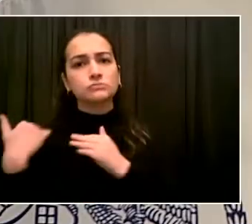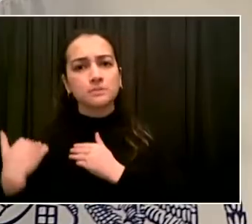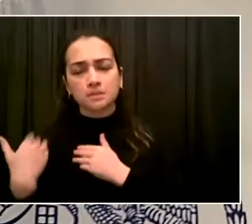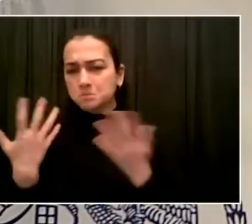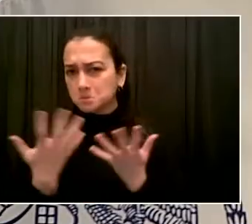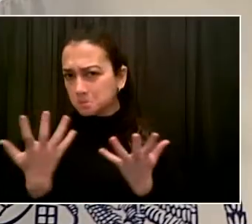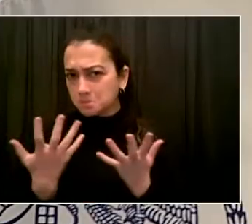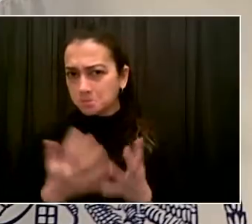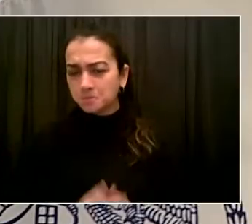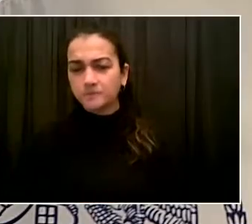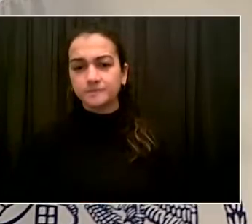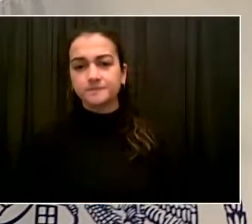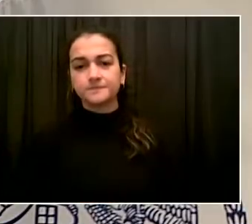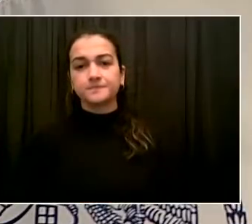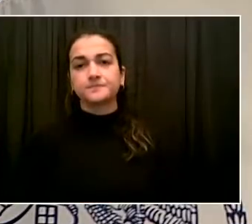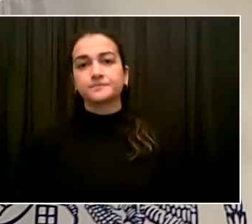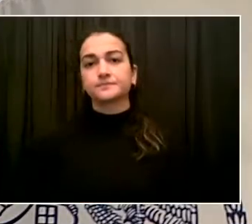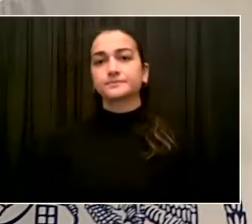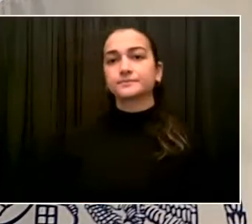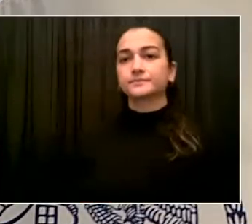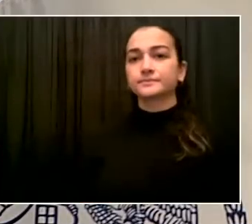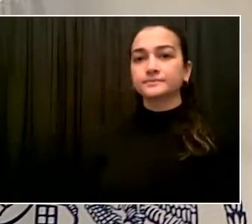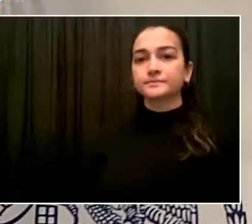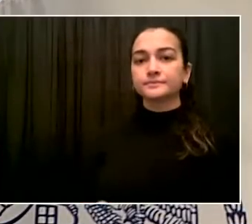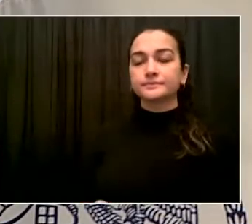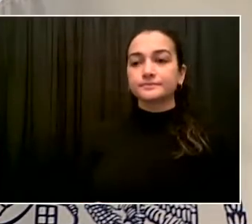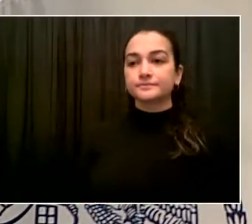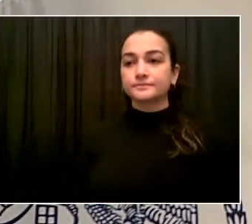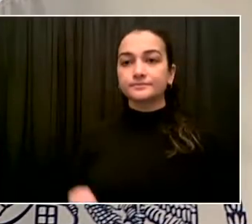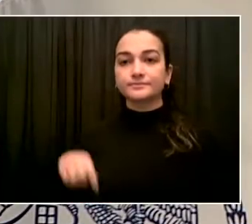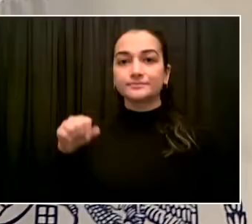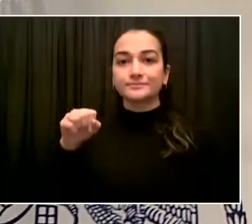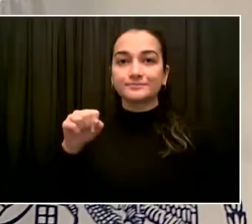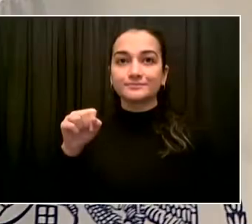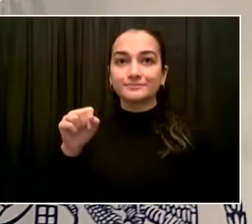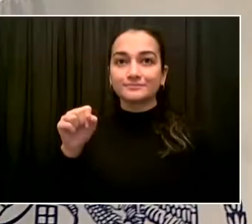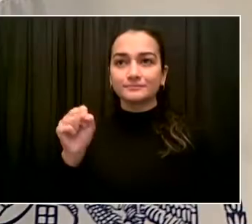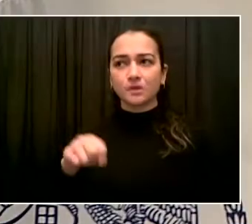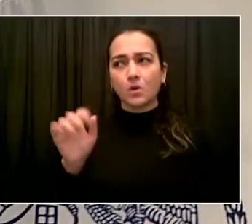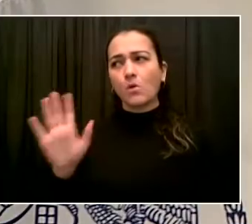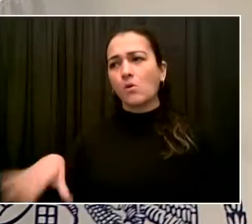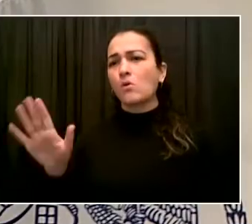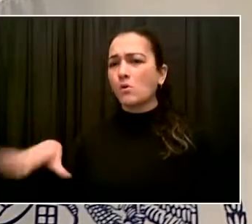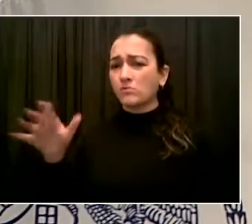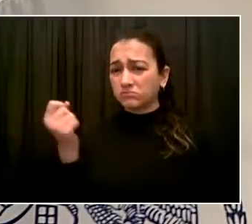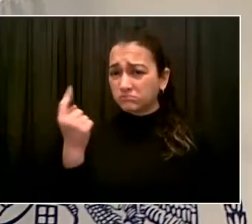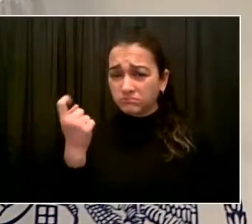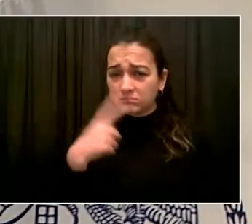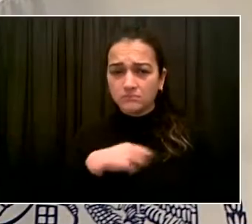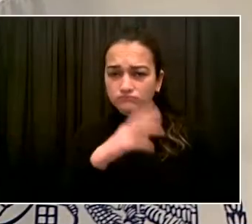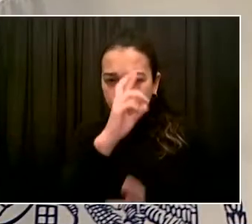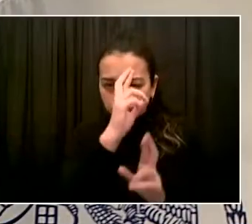YOU'VE COME UP WITH? FIRST OF ALL, EVERYONE KNOWS I